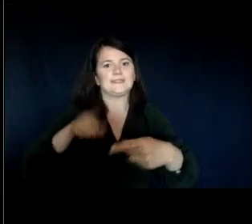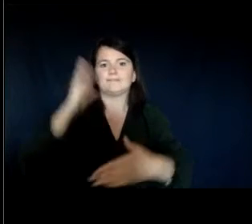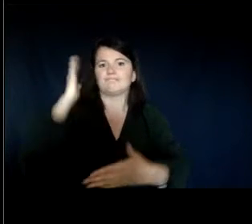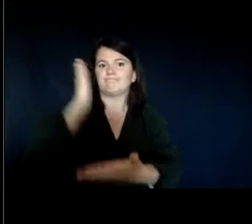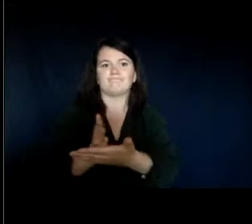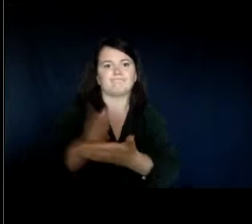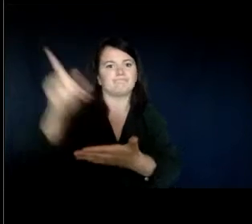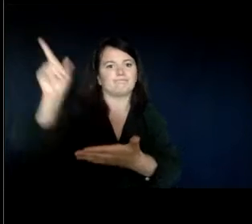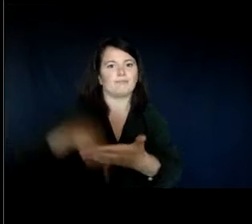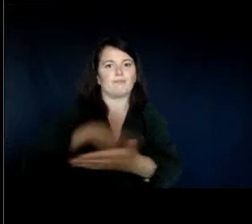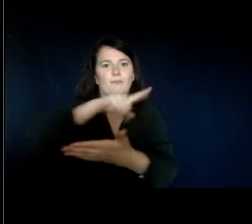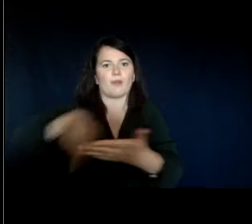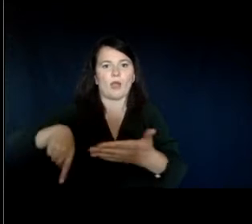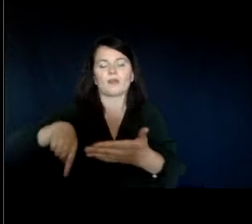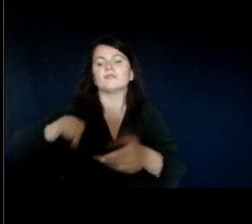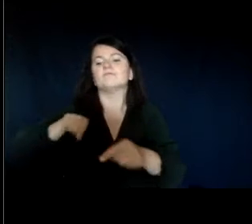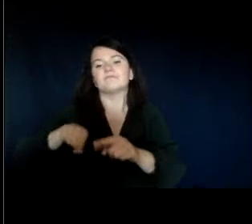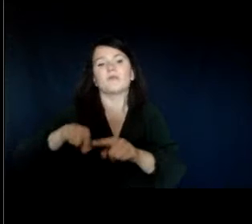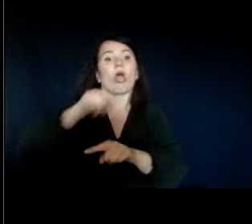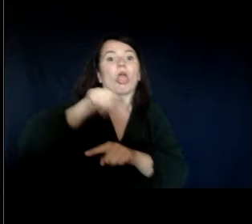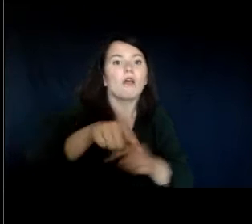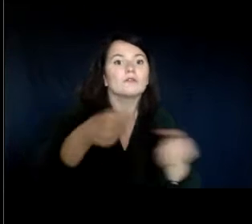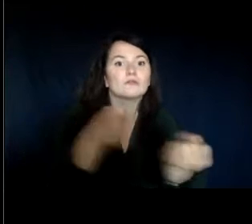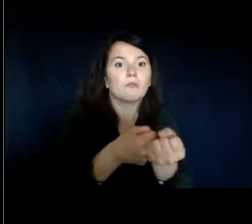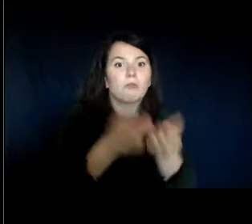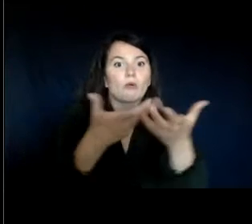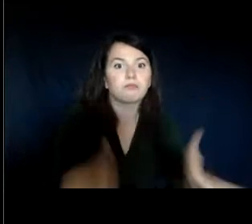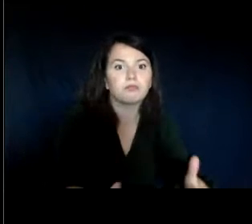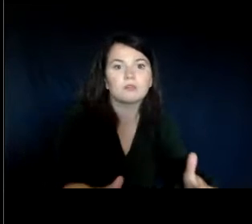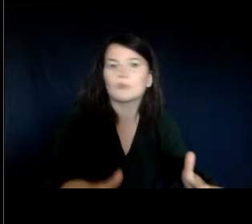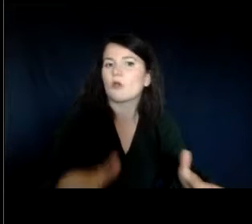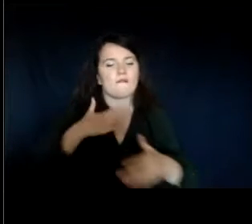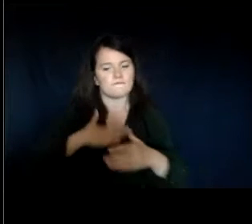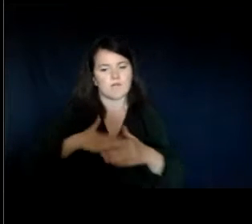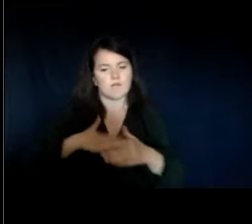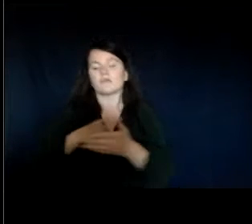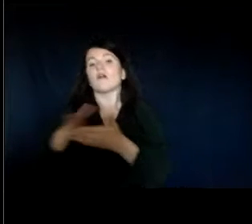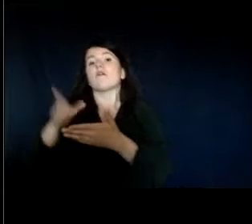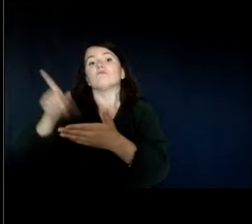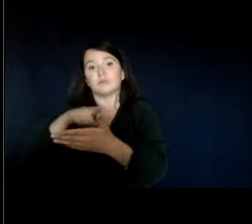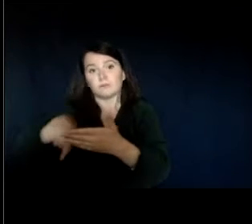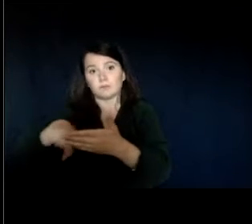The second element is the dimension to have control and requirements.